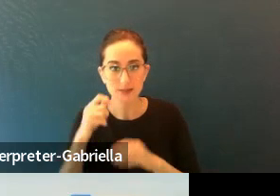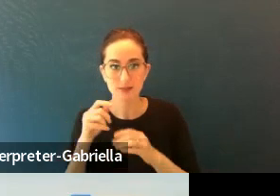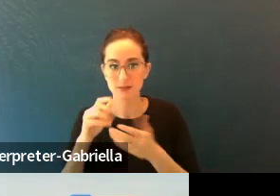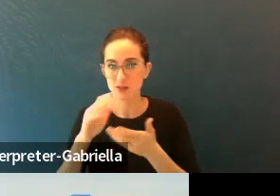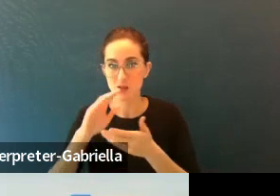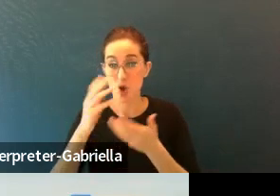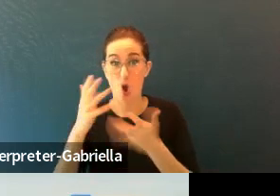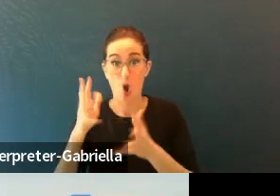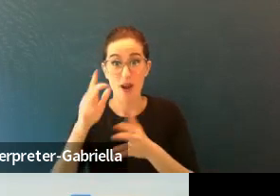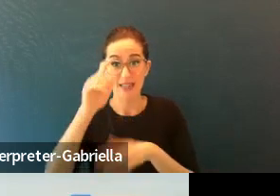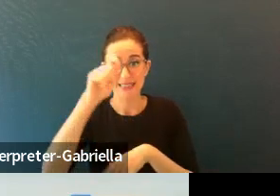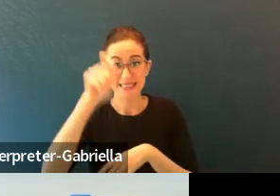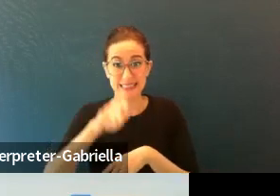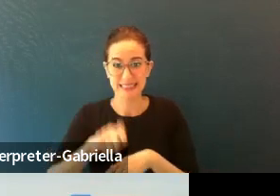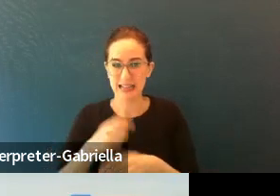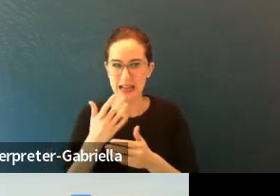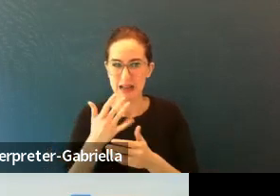and that's how I got to that